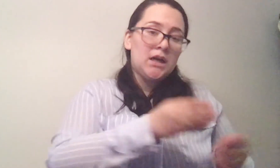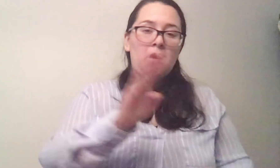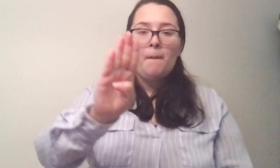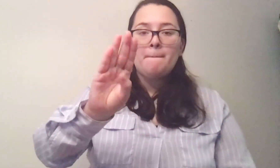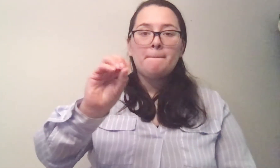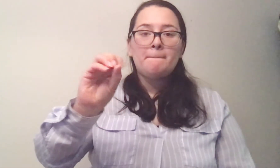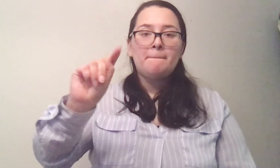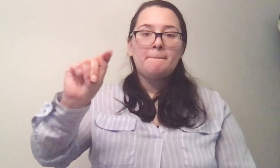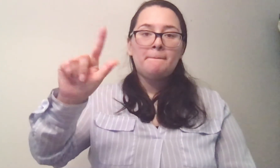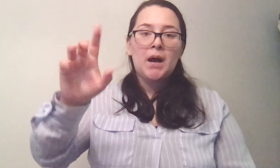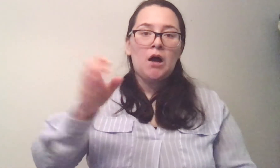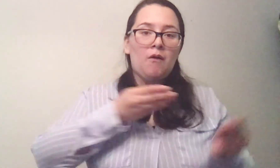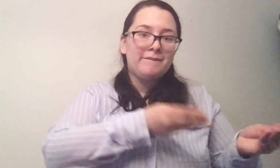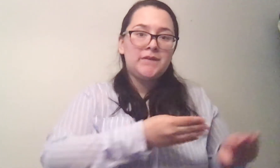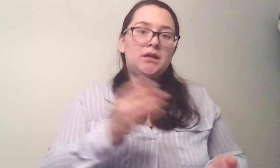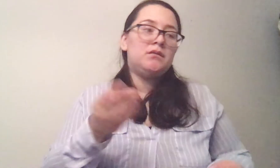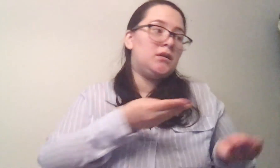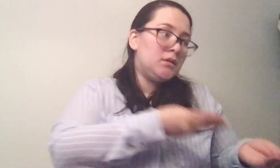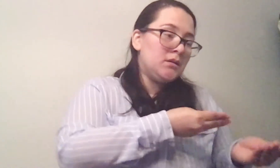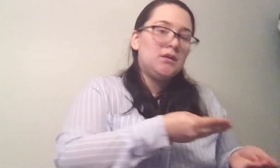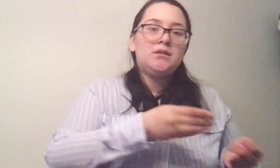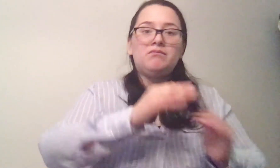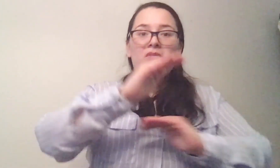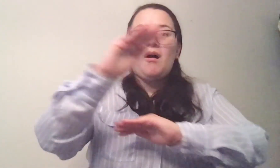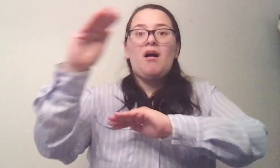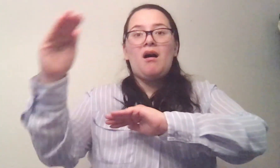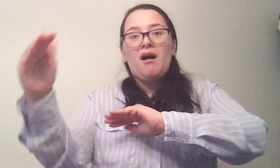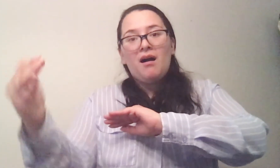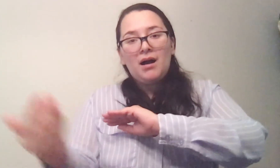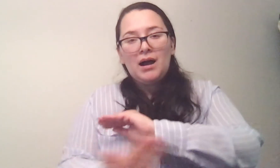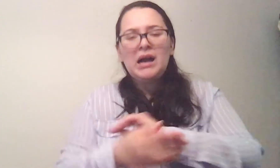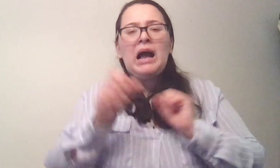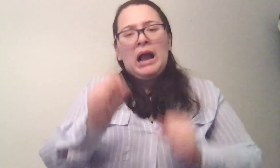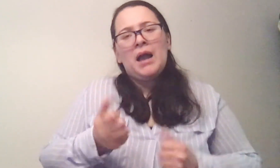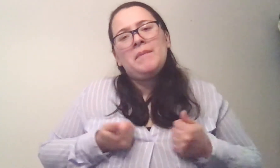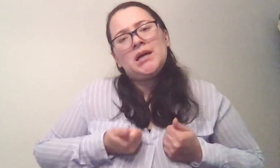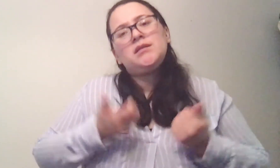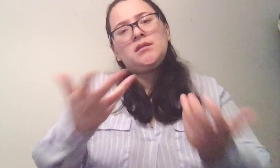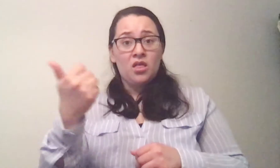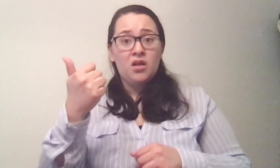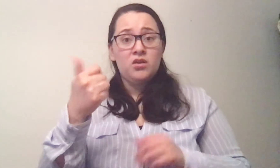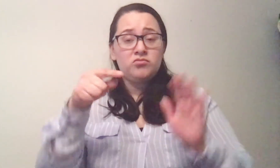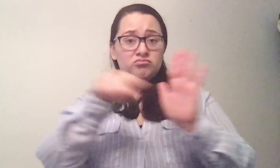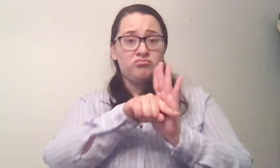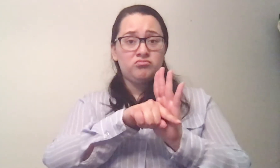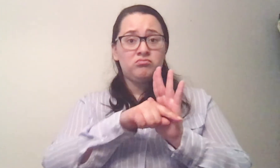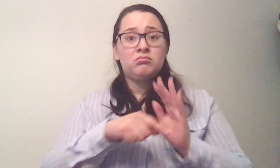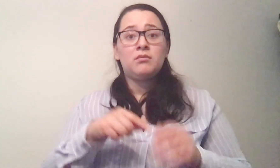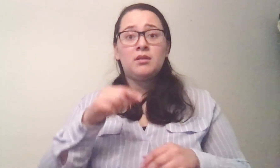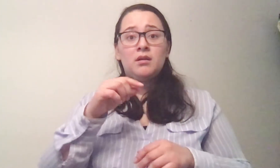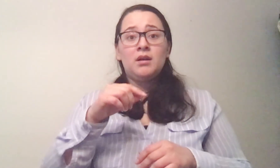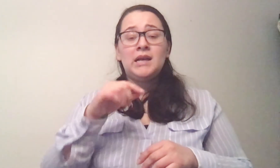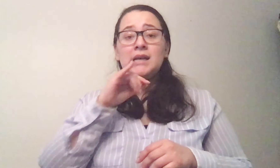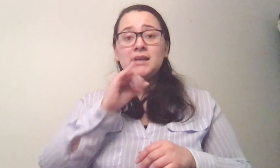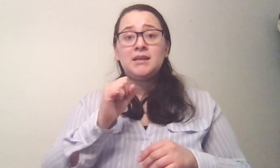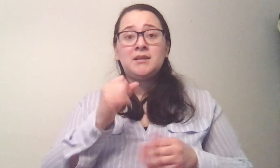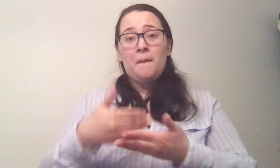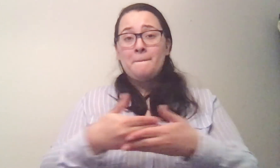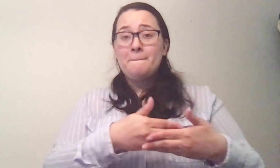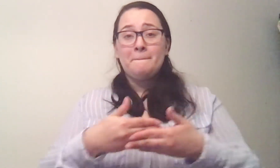and bottle-feed all night. Can be exhausting. Another con is baby